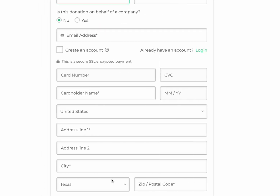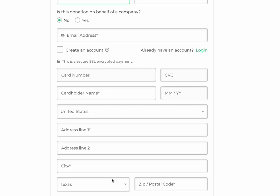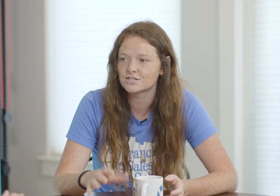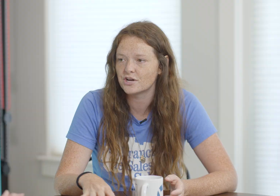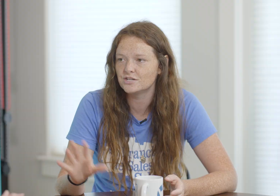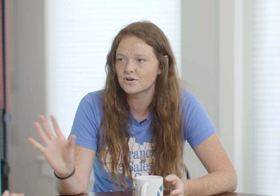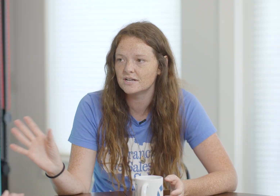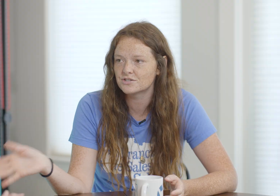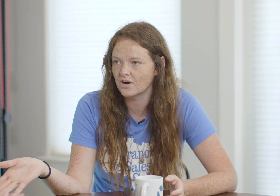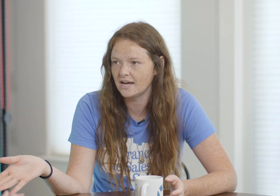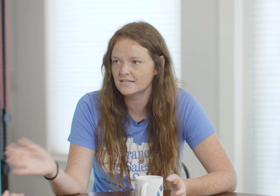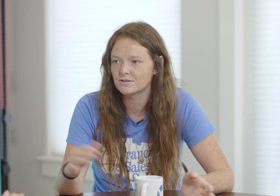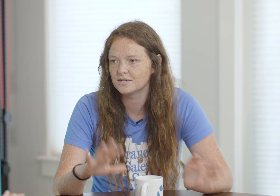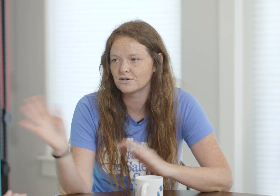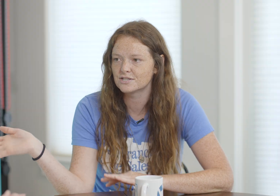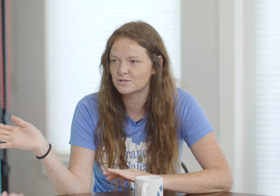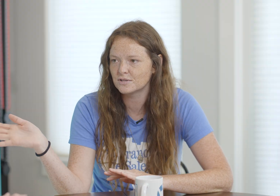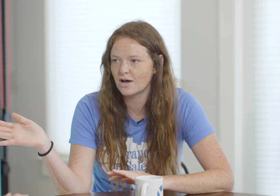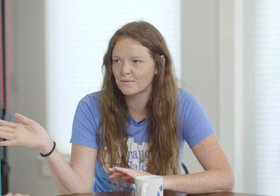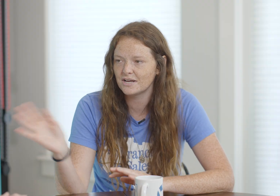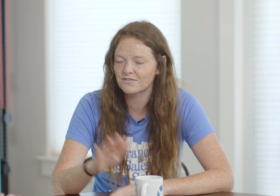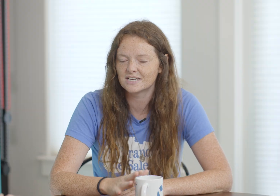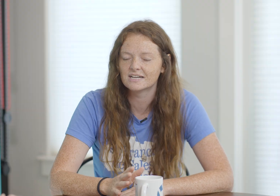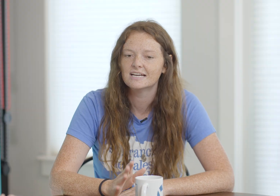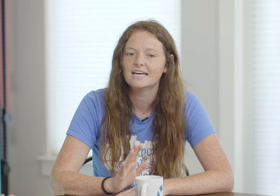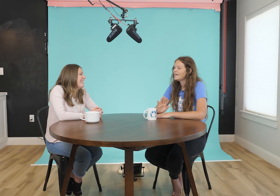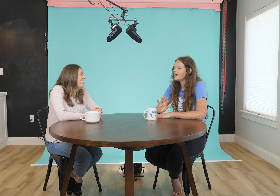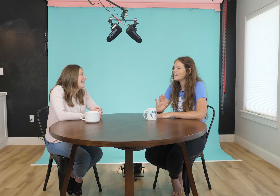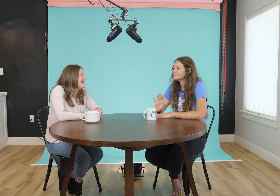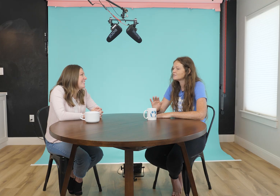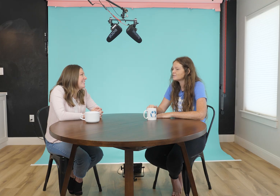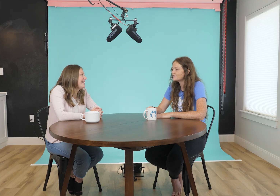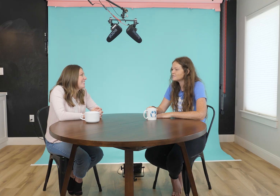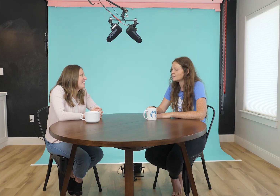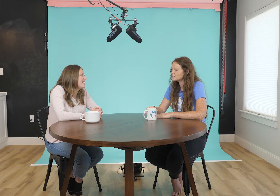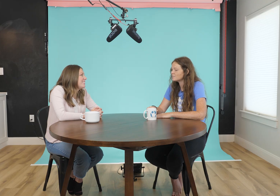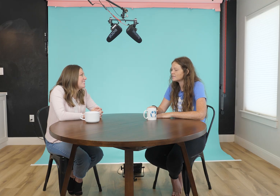The exchange rate is great, so it turns into a lot of money over there and $35 a month.